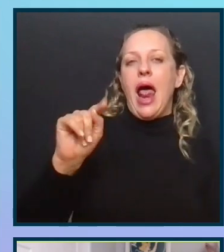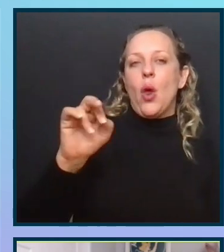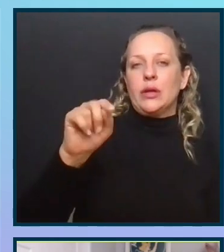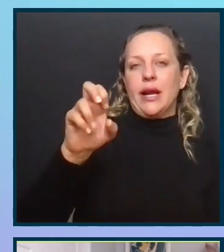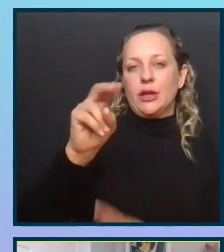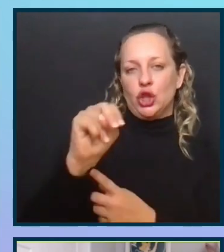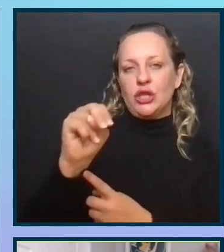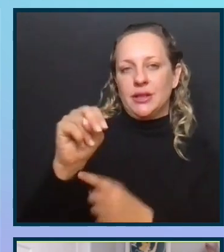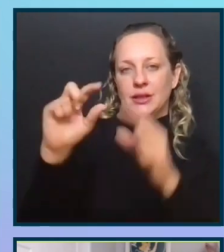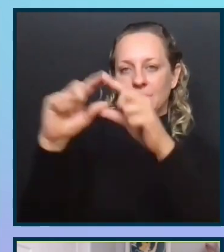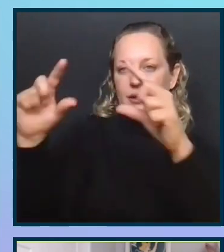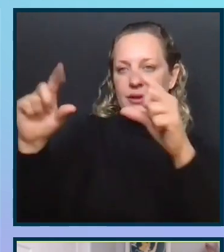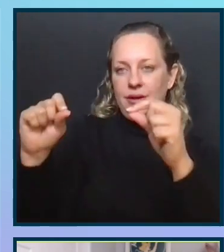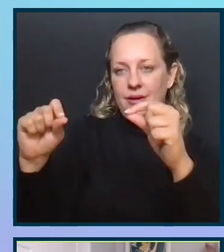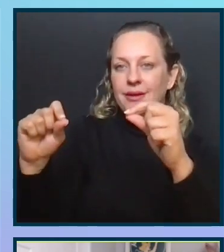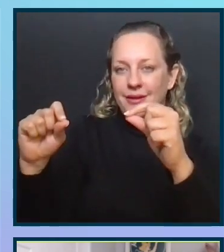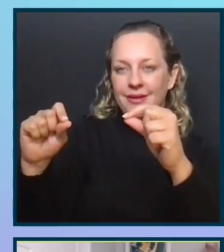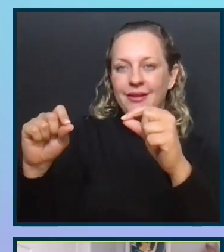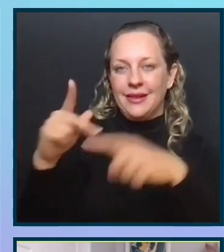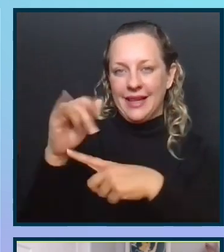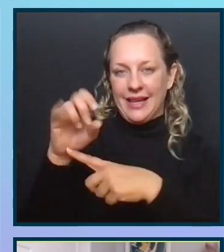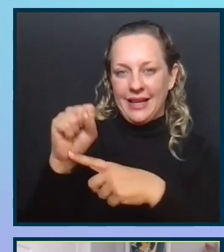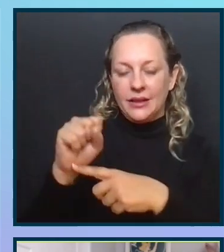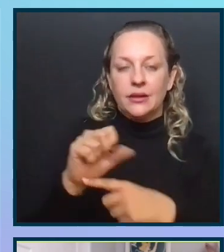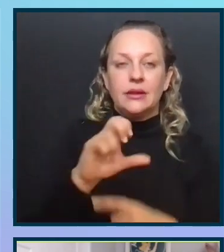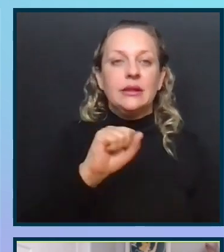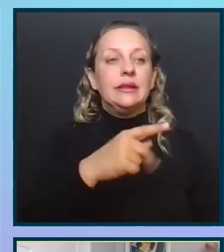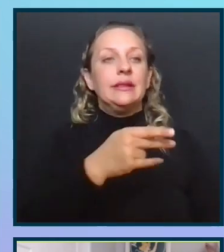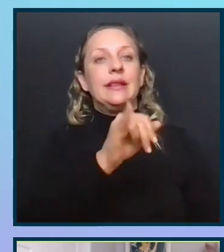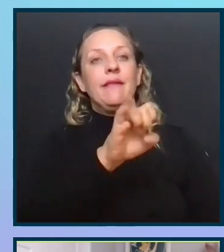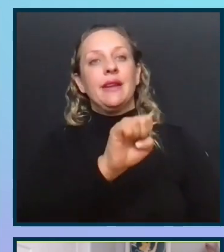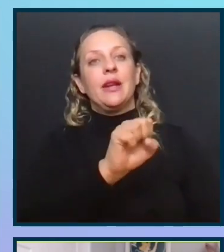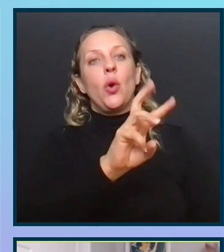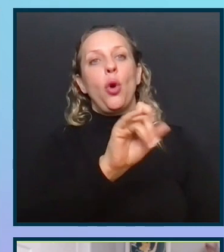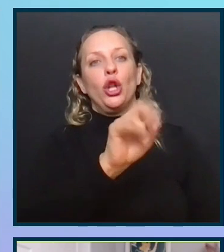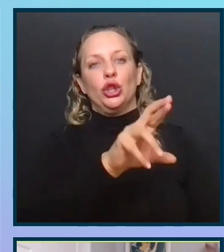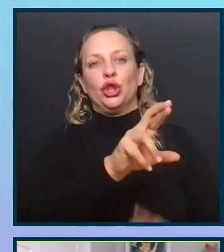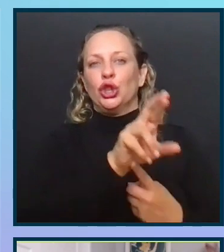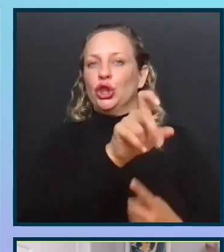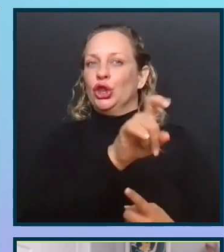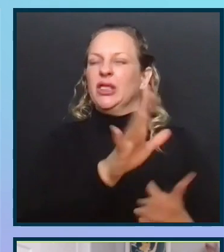Stephanie Walter, axe-con speaker who spoke yesterday, did a great session on this as well,